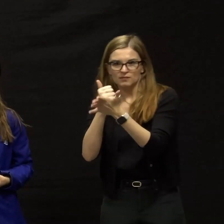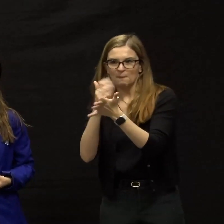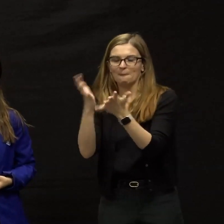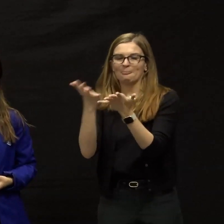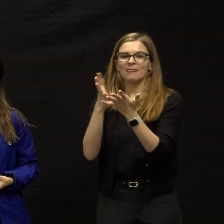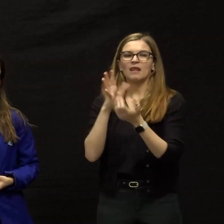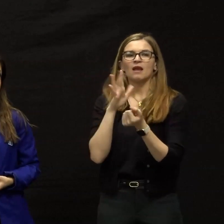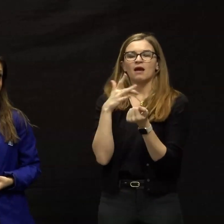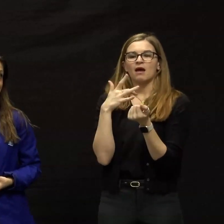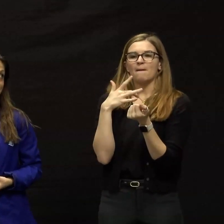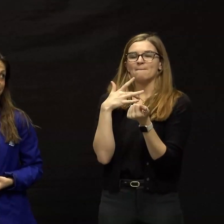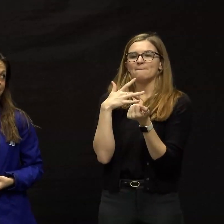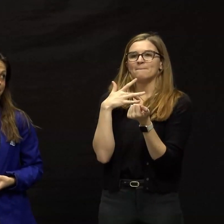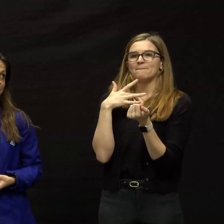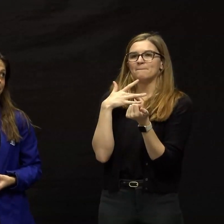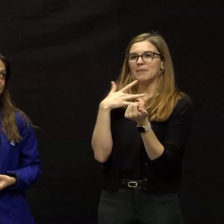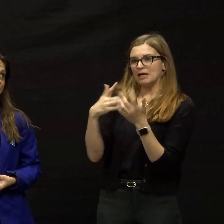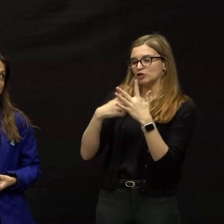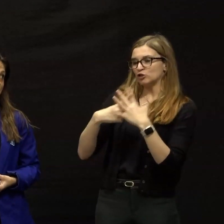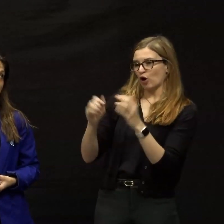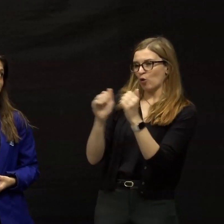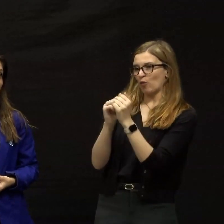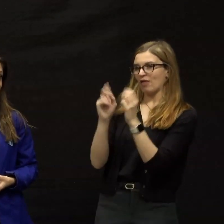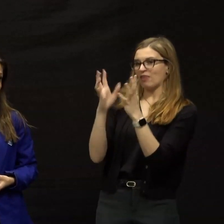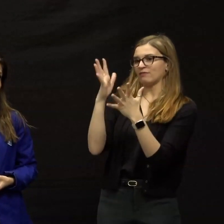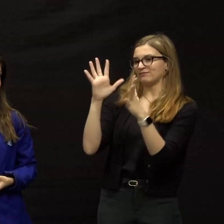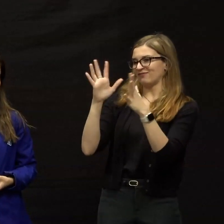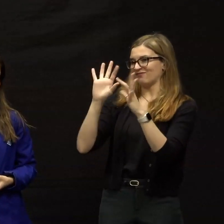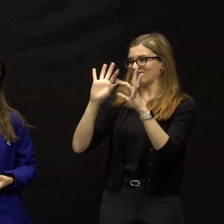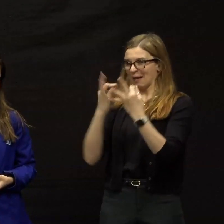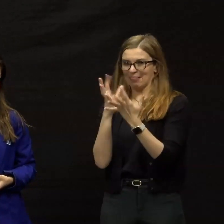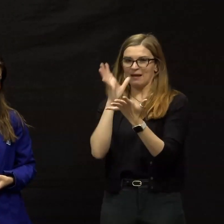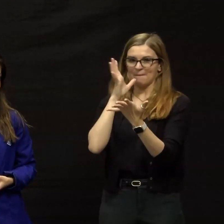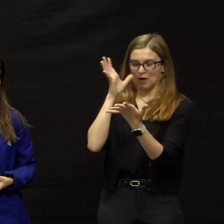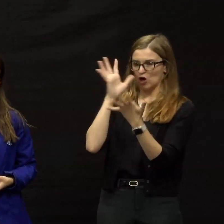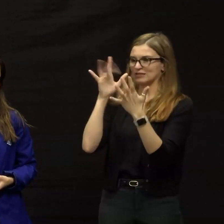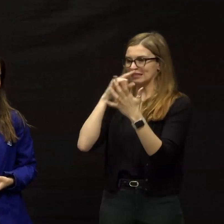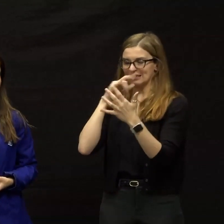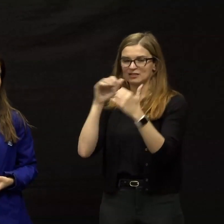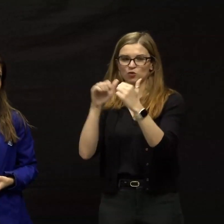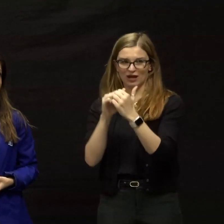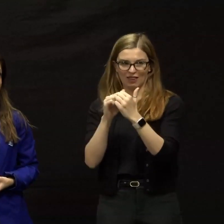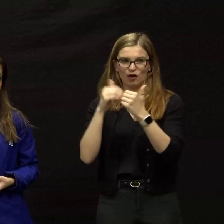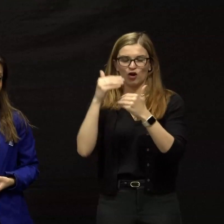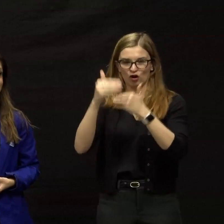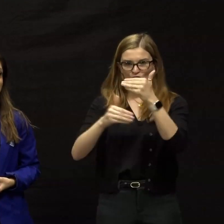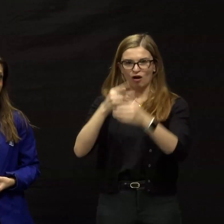take a look at what kind of helps are there. We typically will start with the mom and dad,